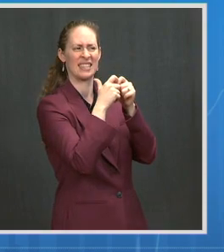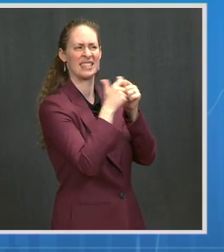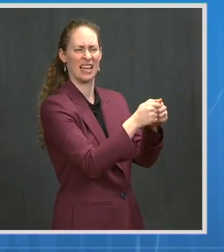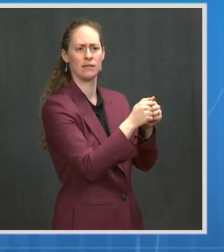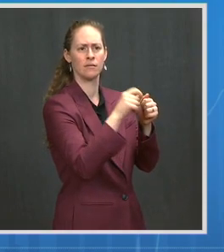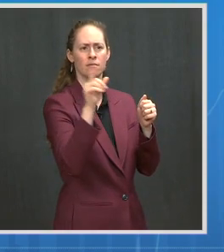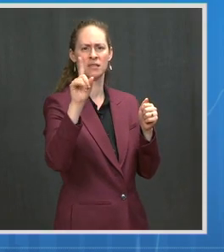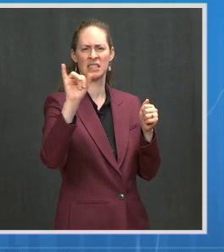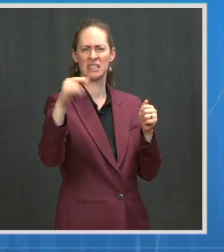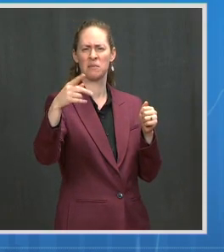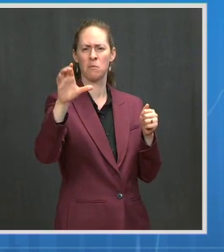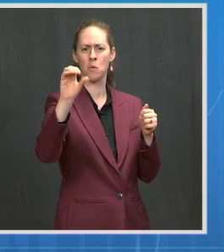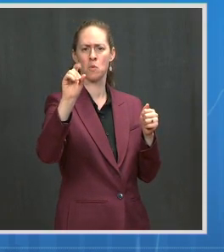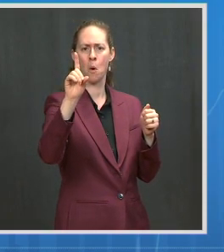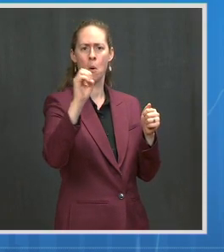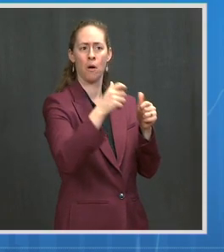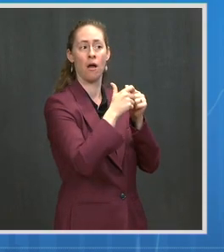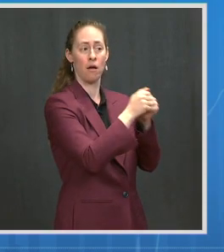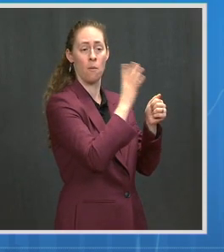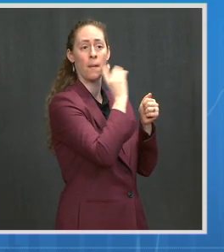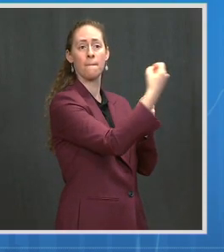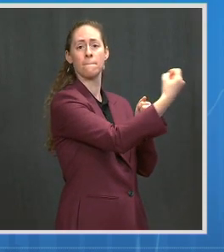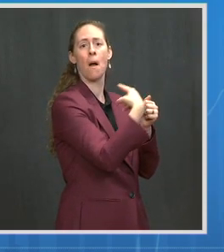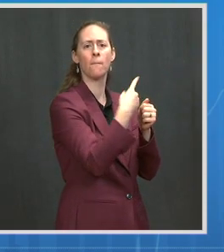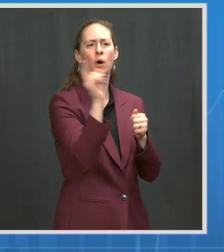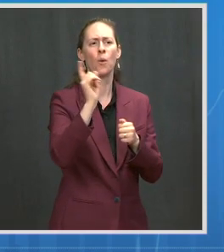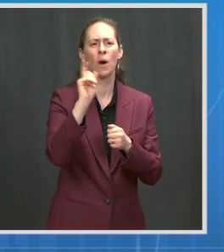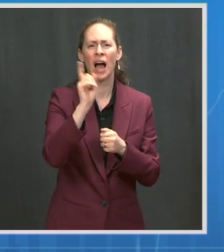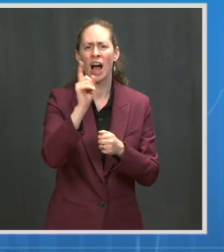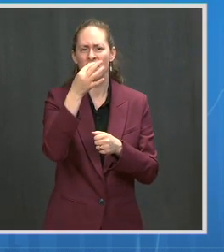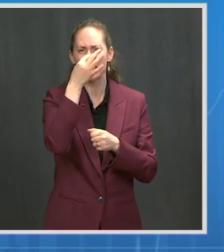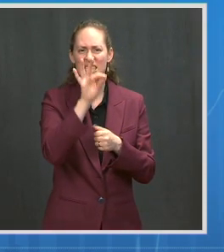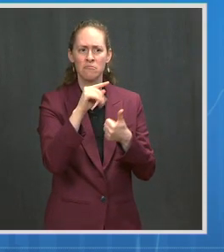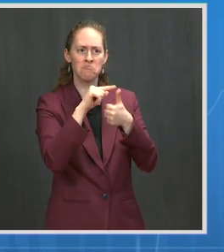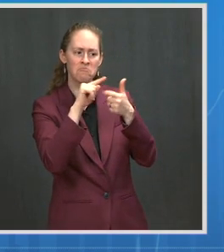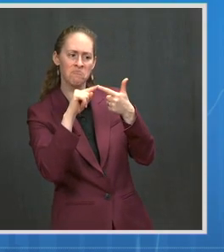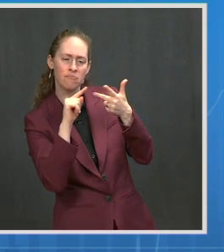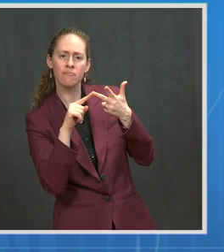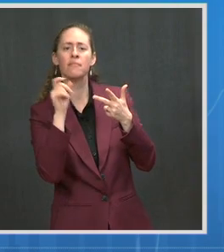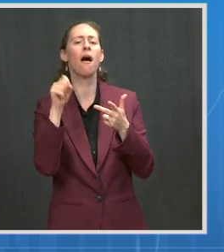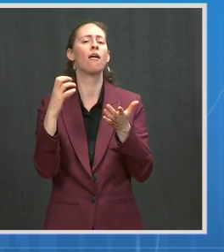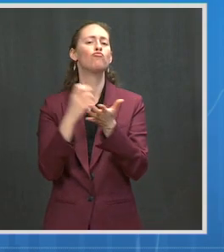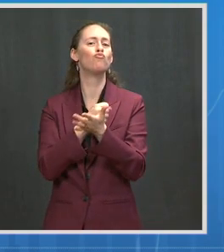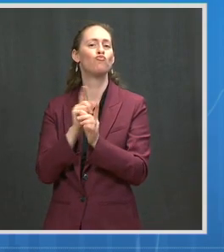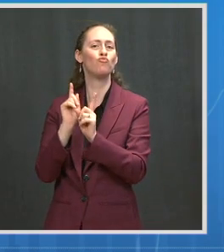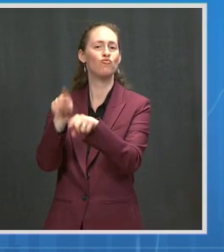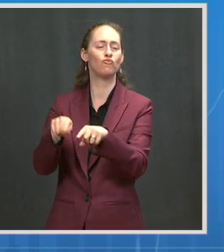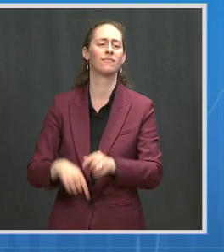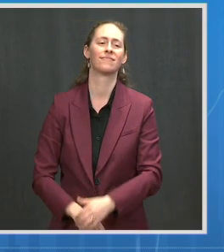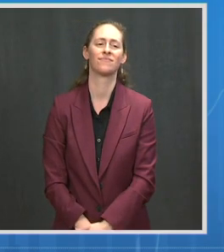to get locations near you with vaccines in stock right now. And if you think appointments are a hassle, don't worry: